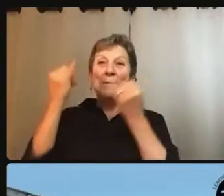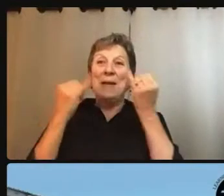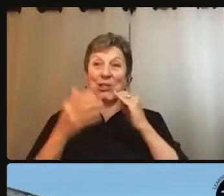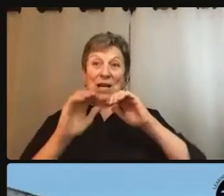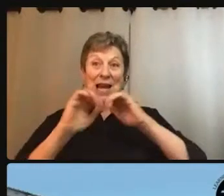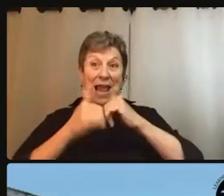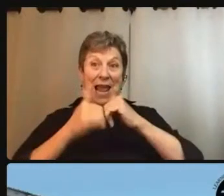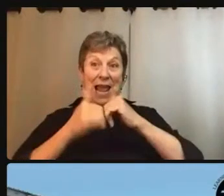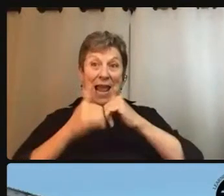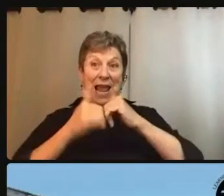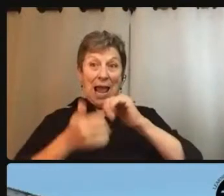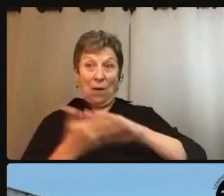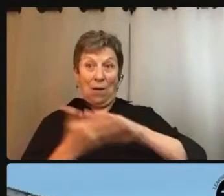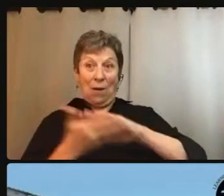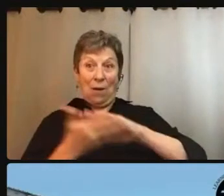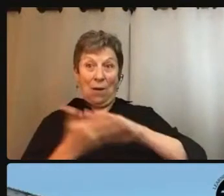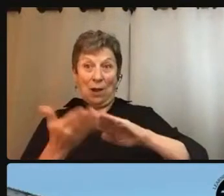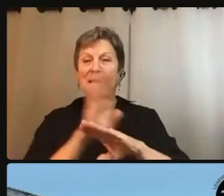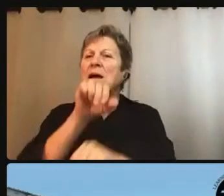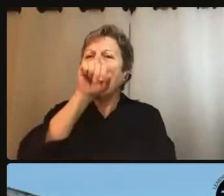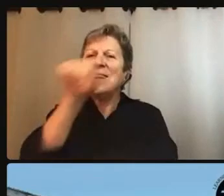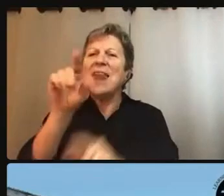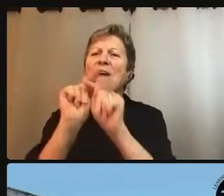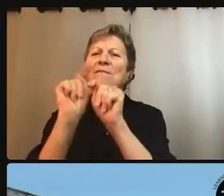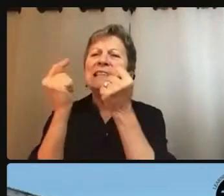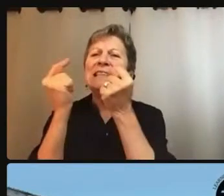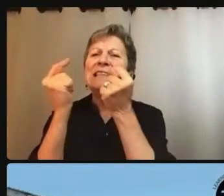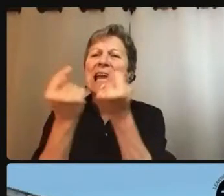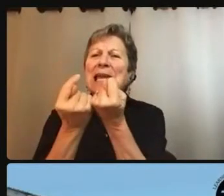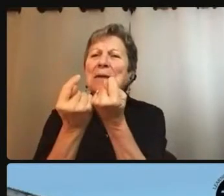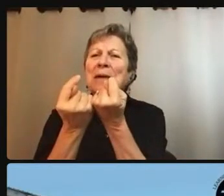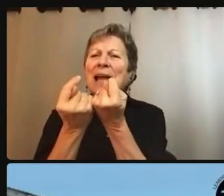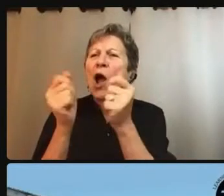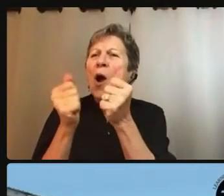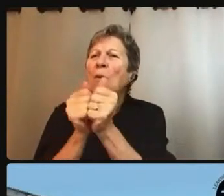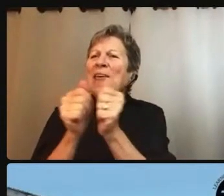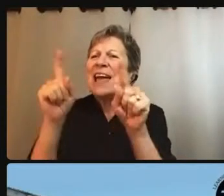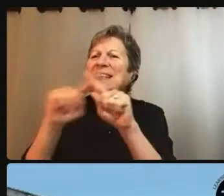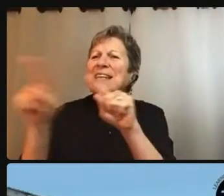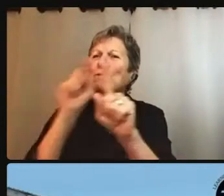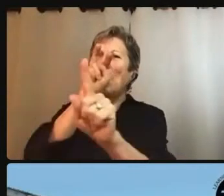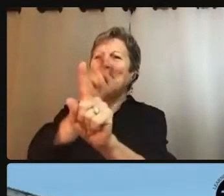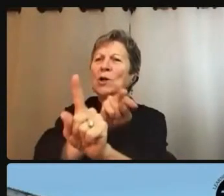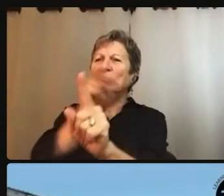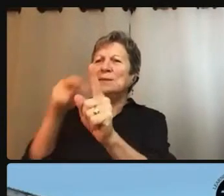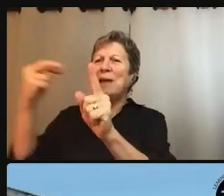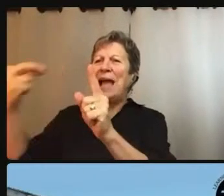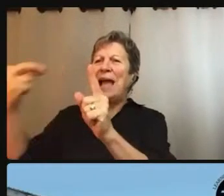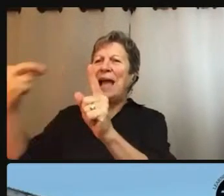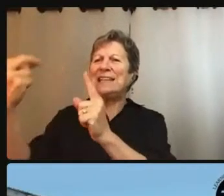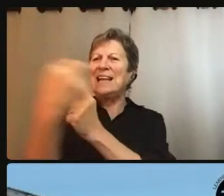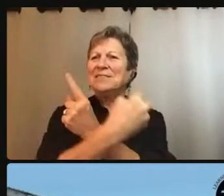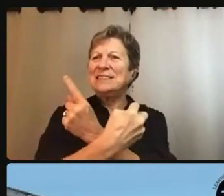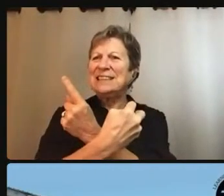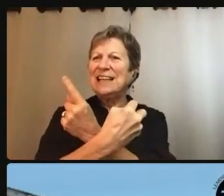AND AM. BUT WHAT I'M IMAGINING THE WAY